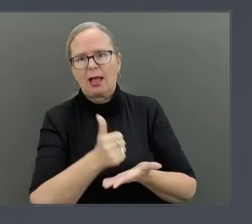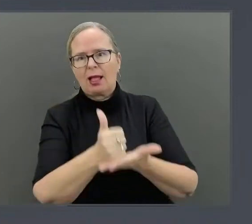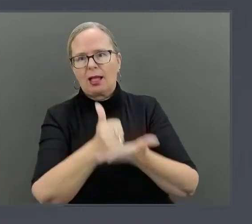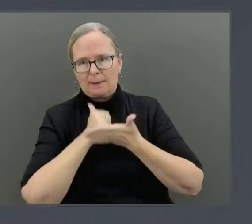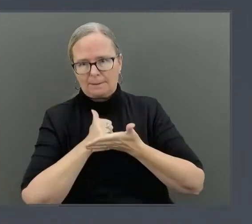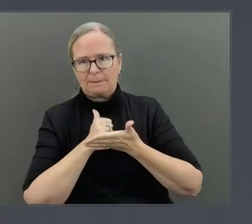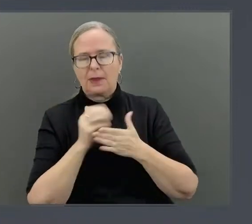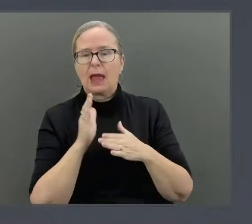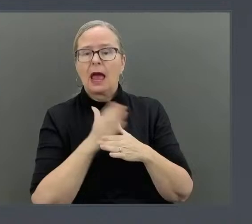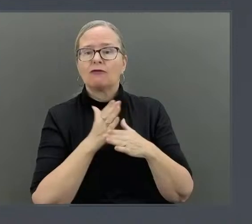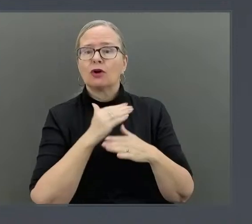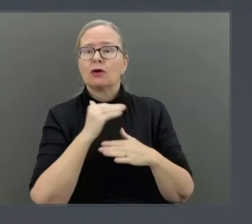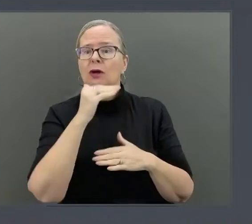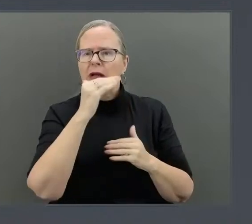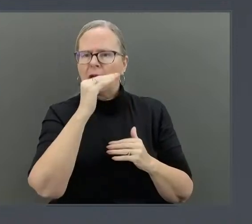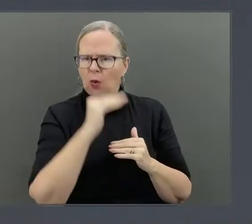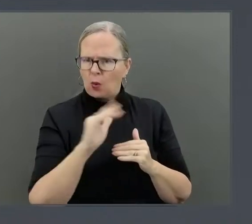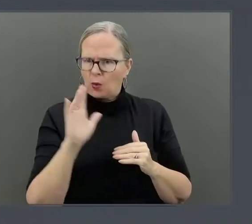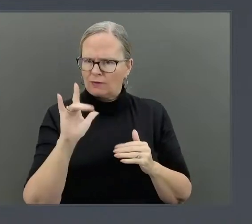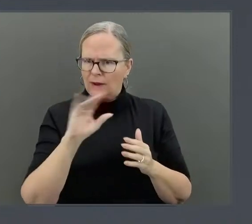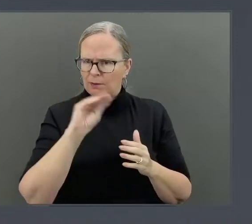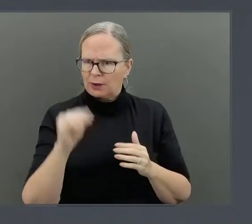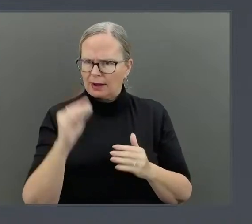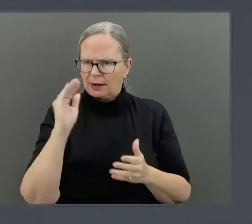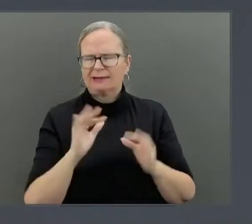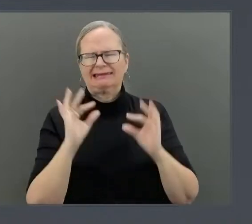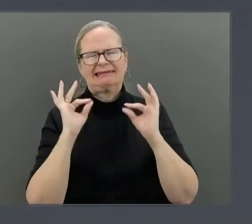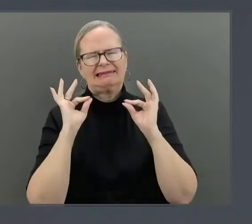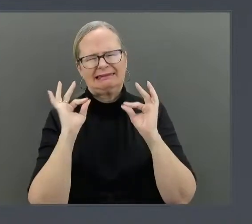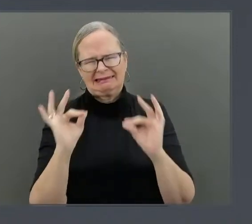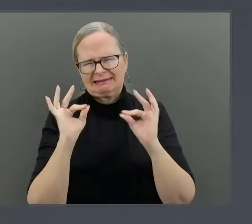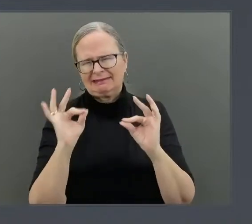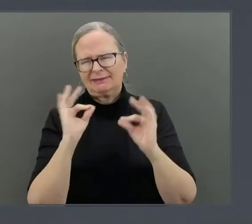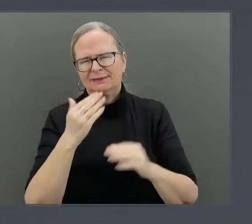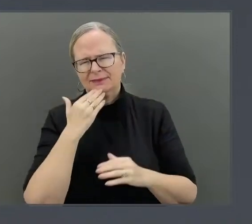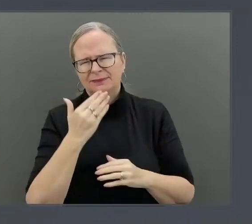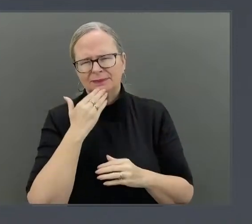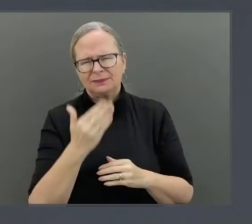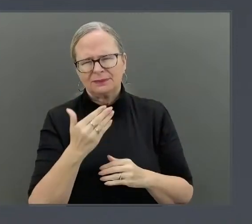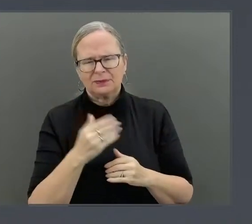on target you're really getting into the swing of things you're making big changes and small changes